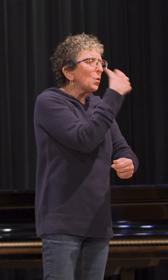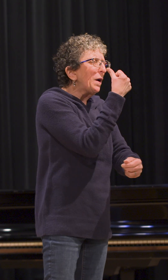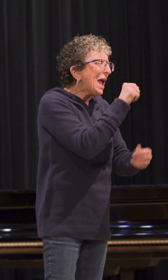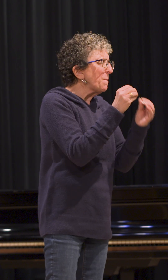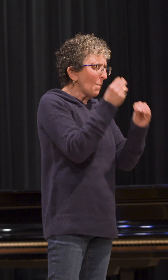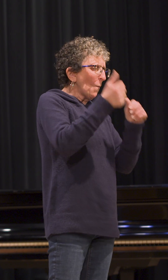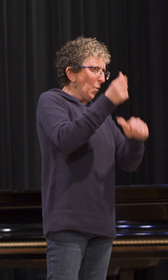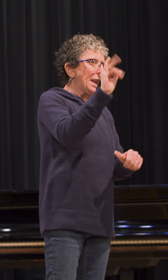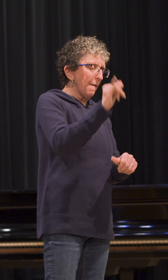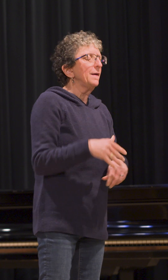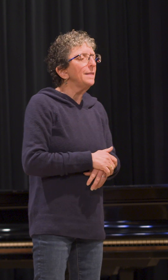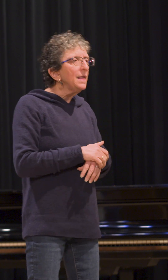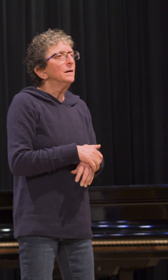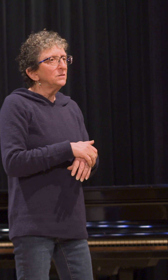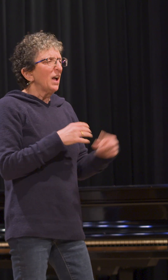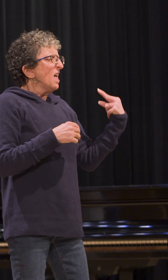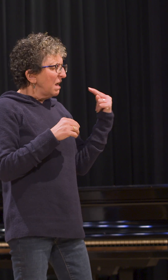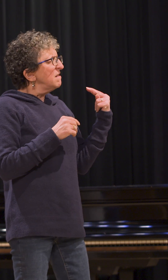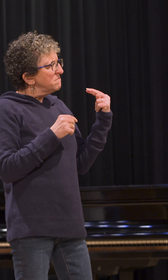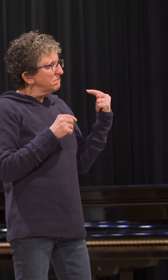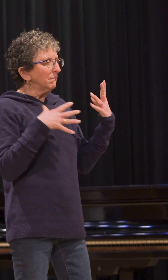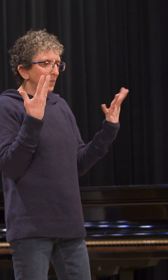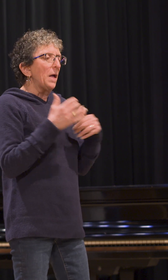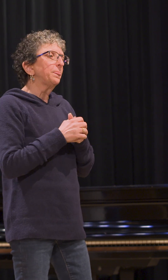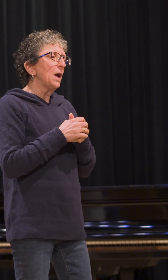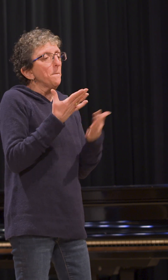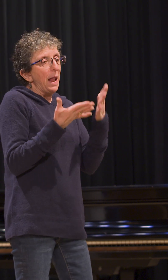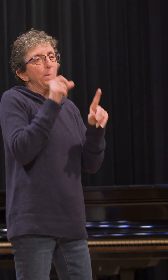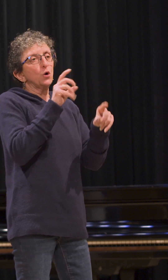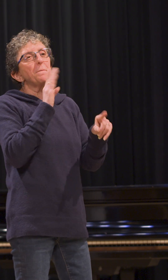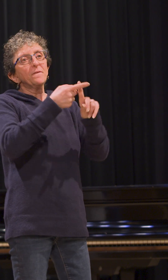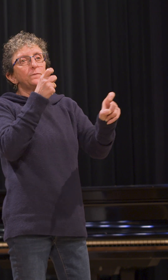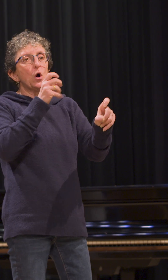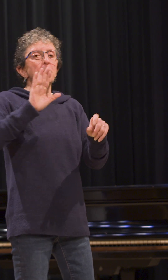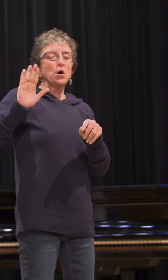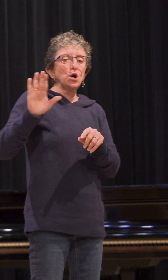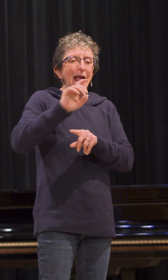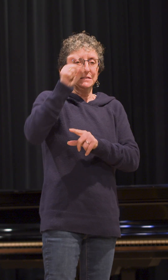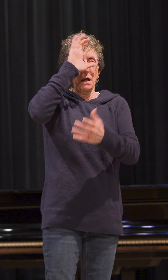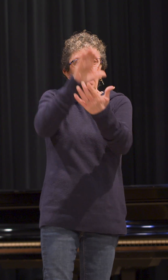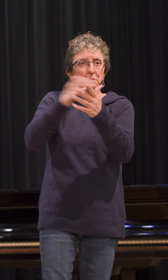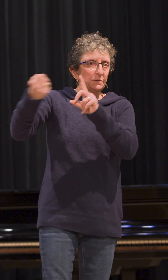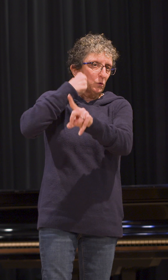They kept telling me that she she was doing cocaine and all these other drugs.